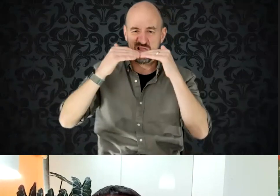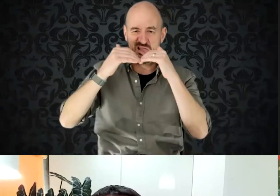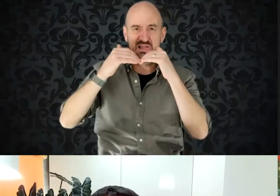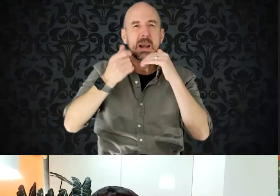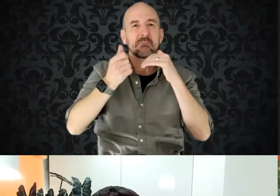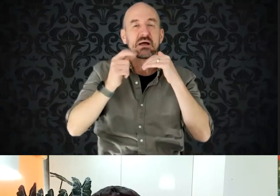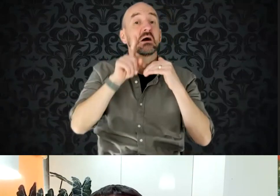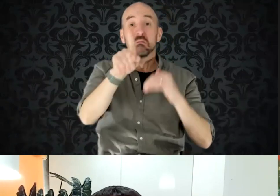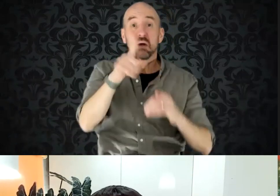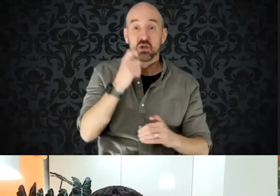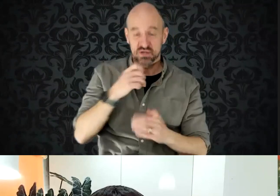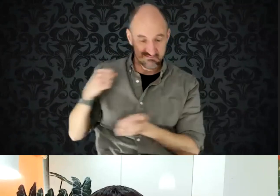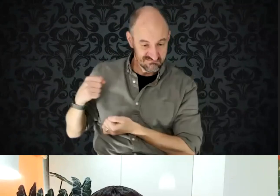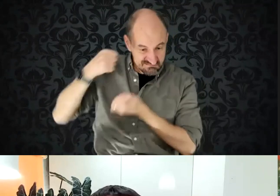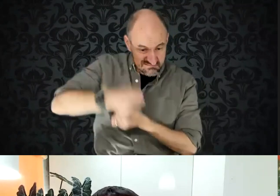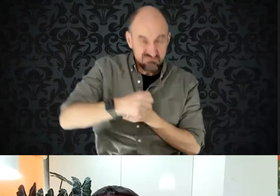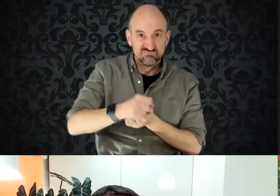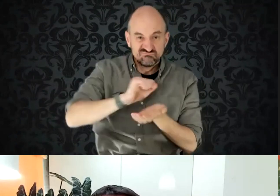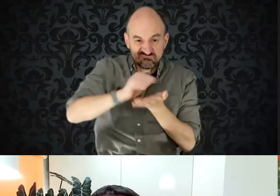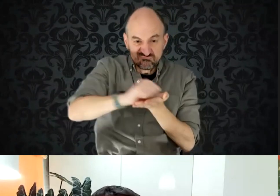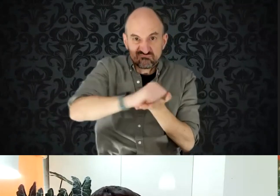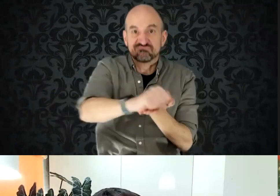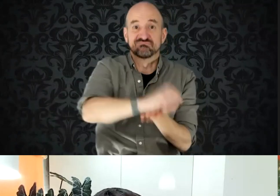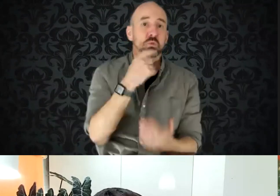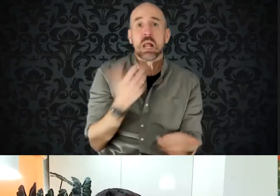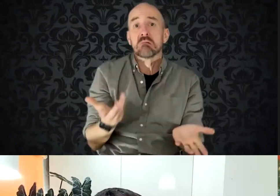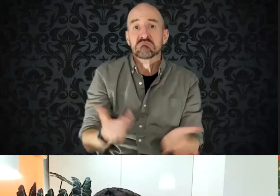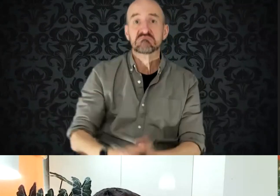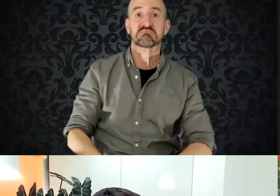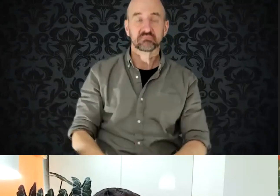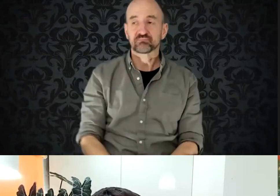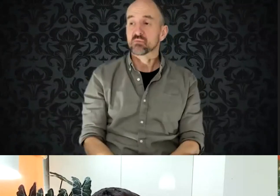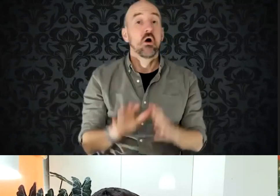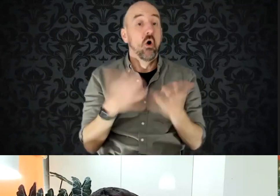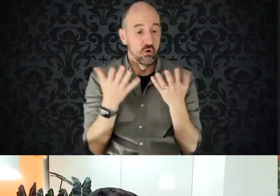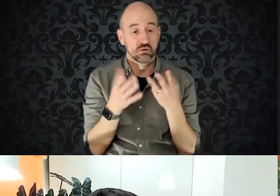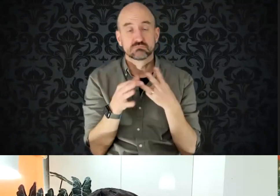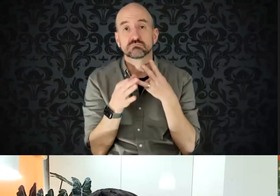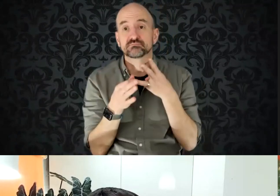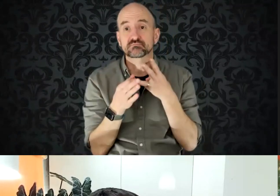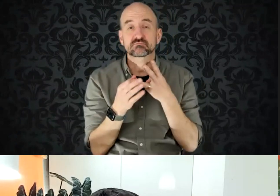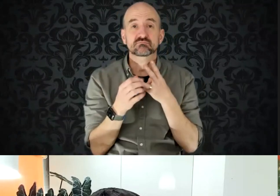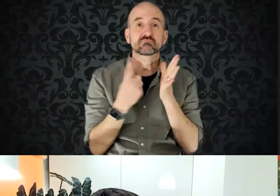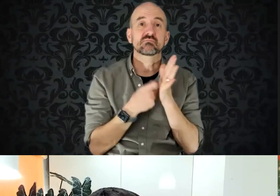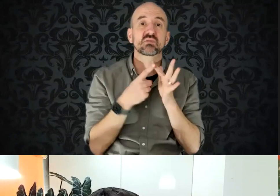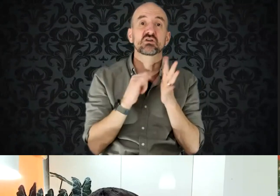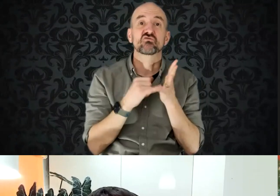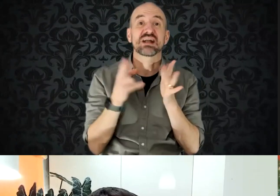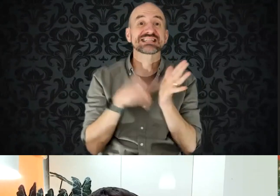you get a kid who decide that they want to stand and kick the heel injury, it will stand